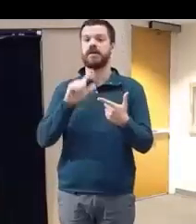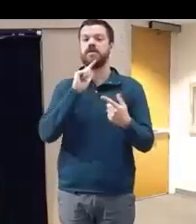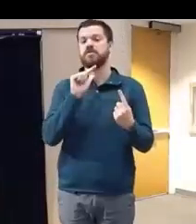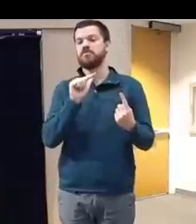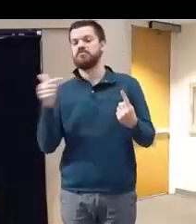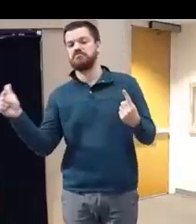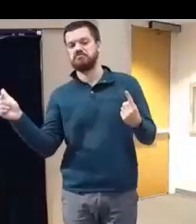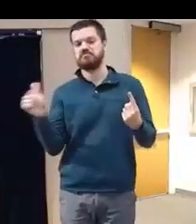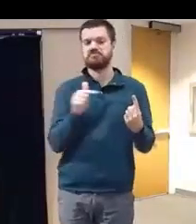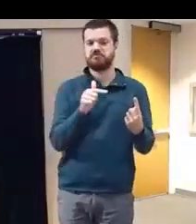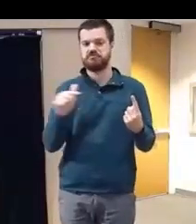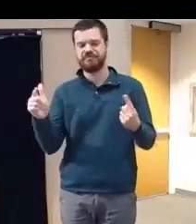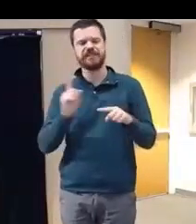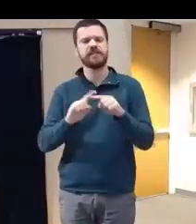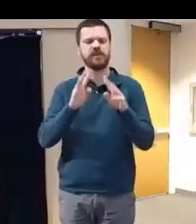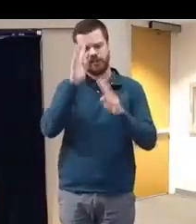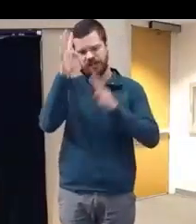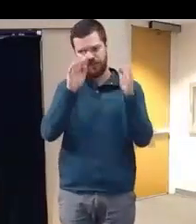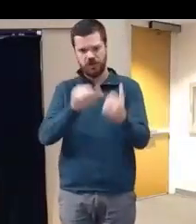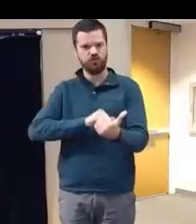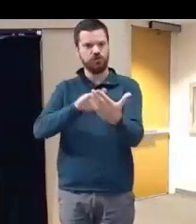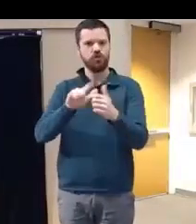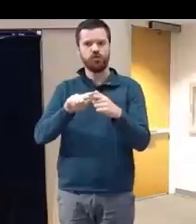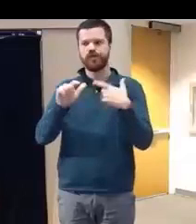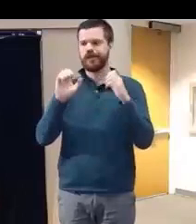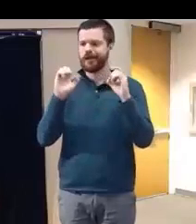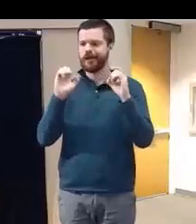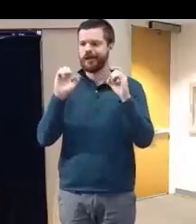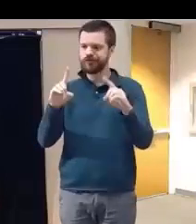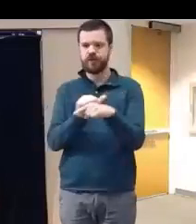featuring Innovative approaches to Education and Training I think you're really going to